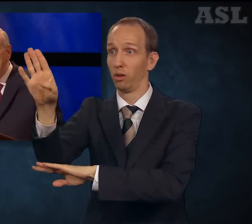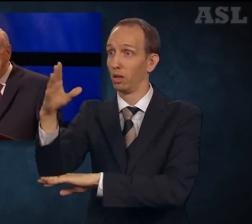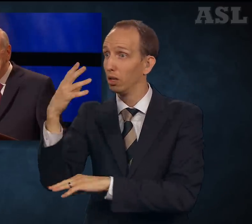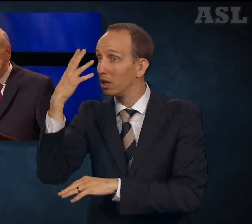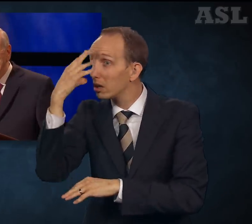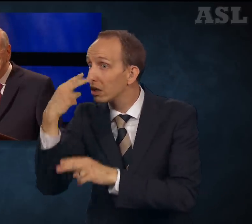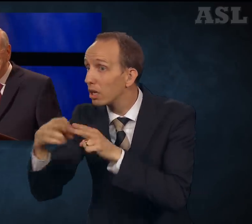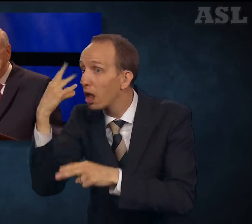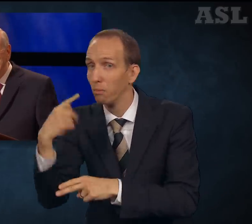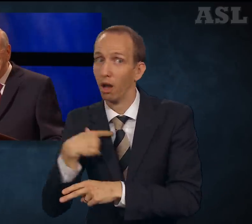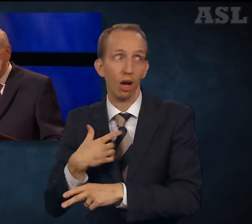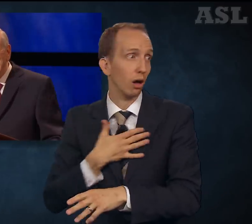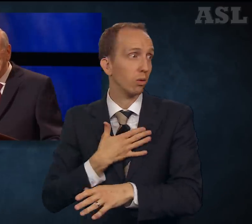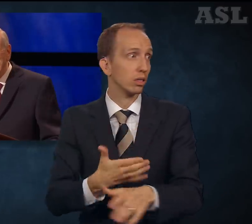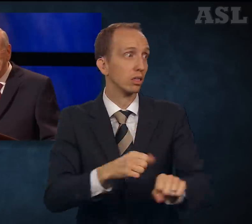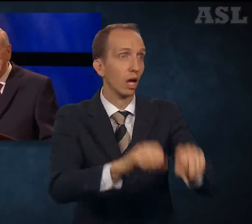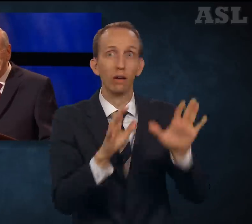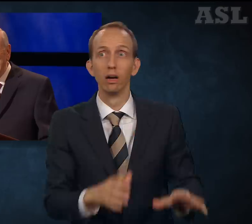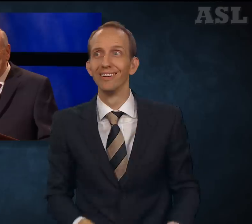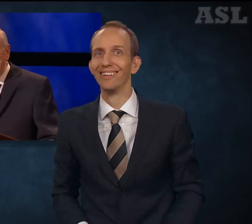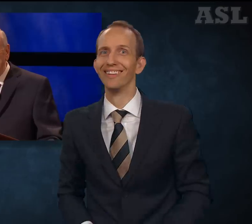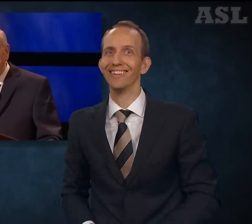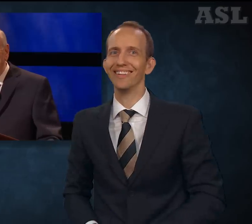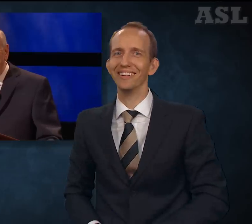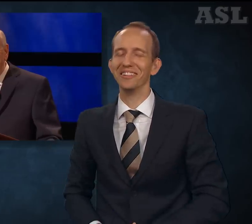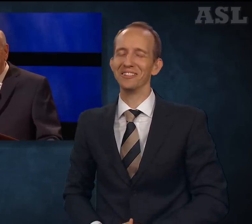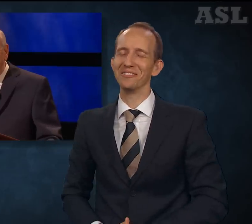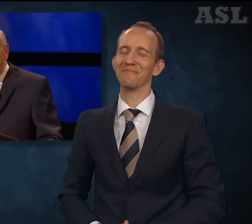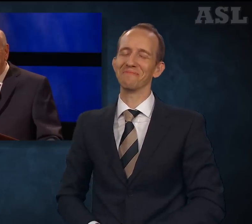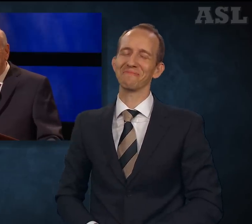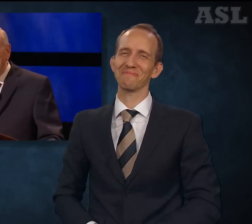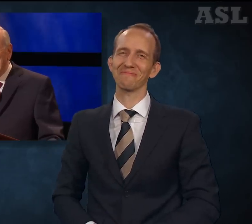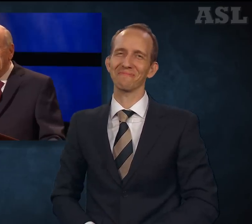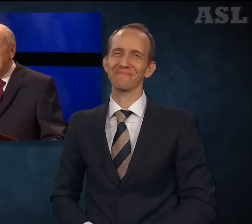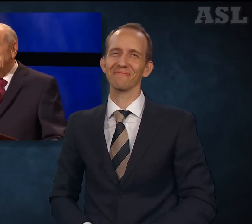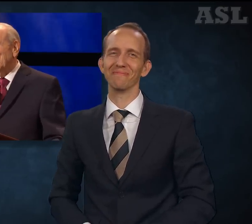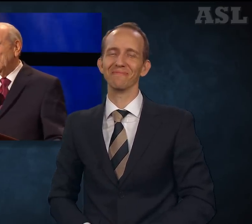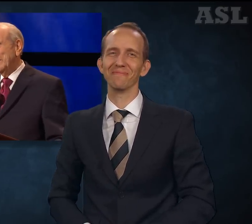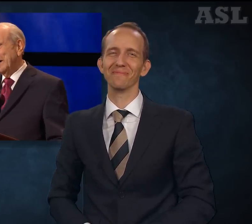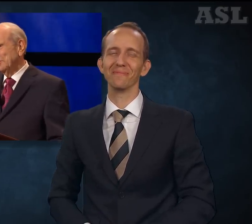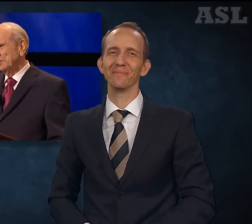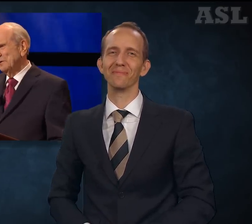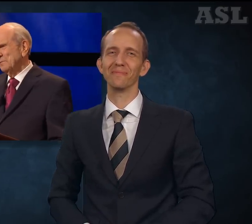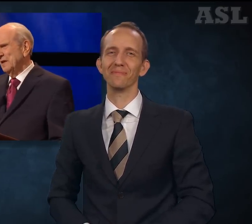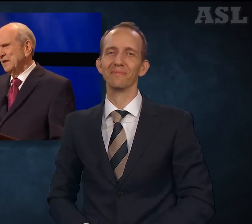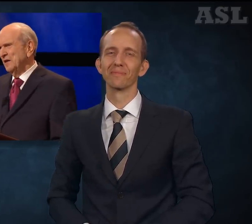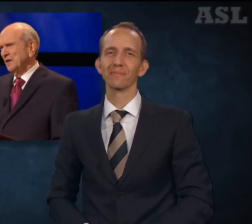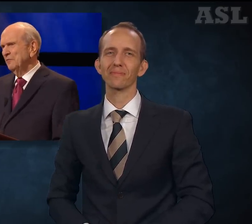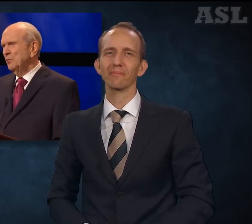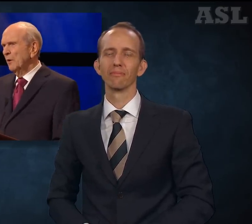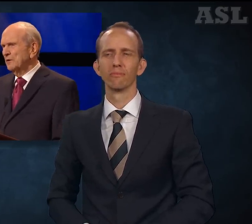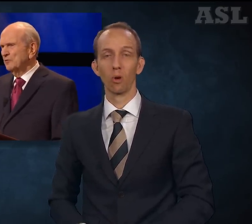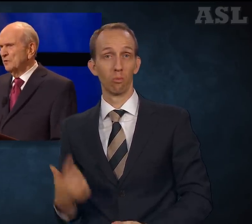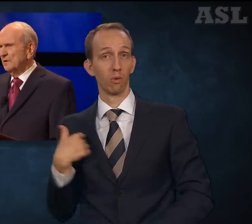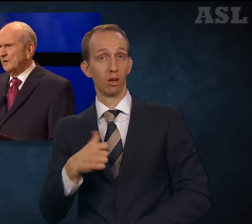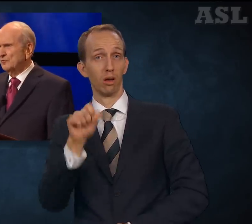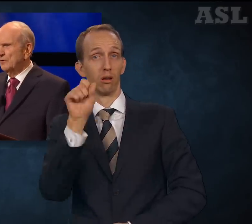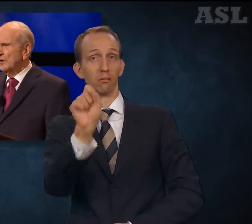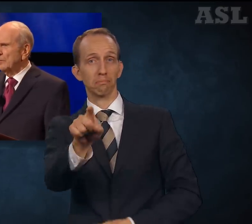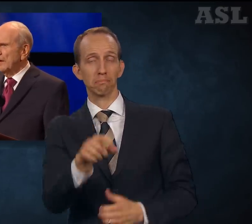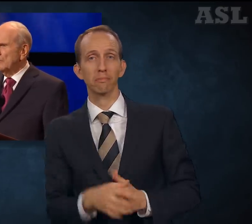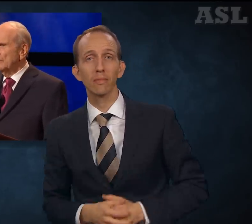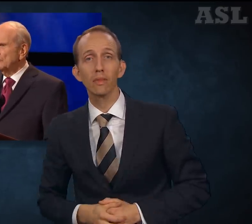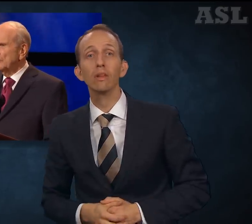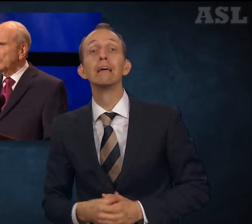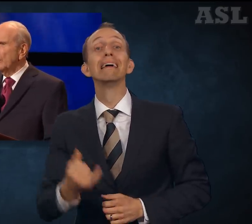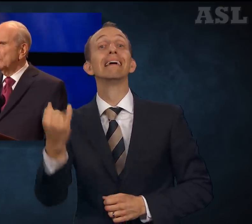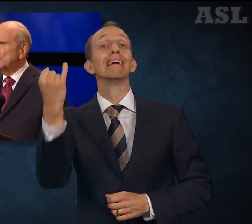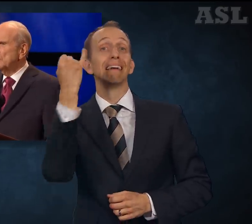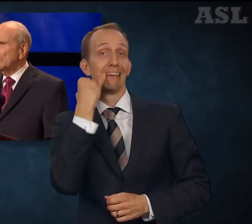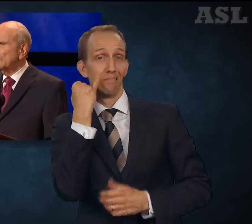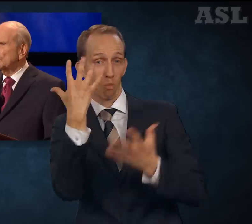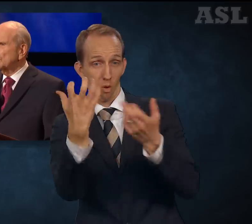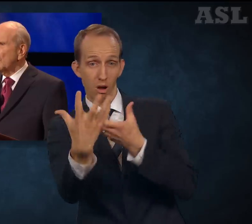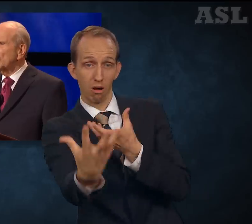NAPS!"